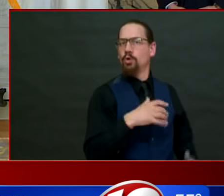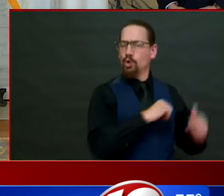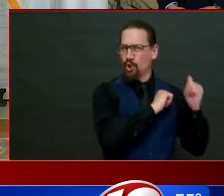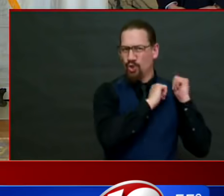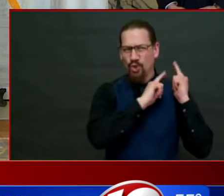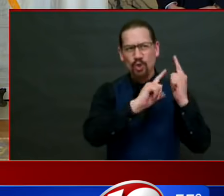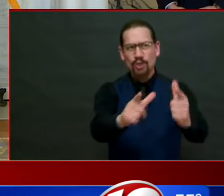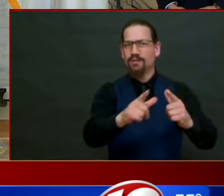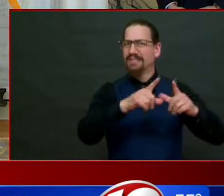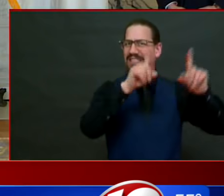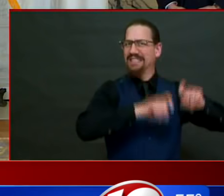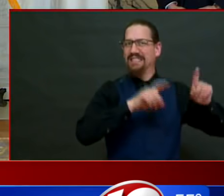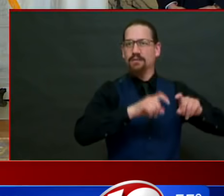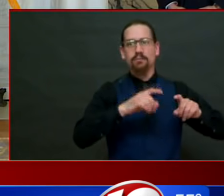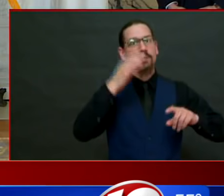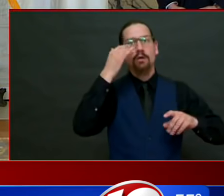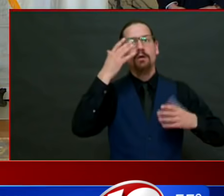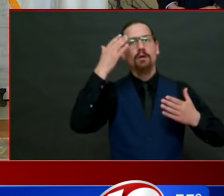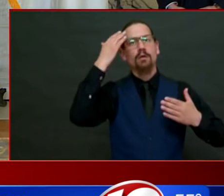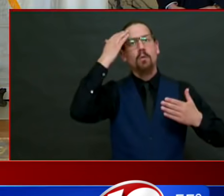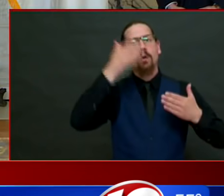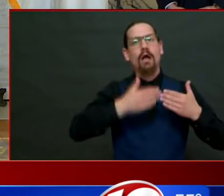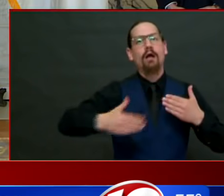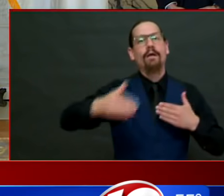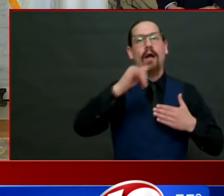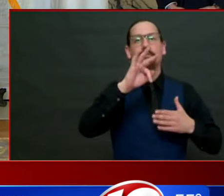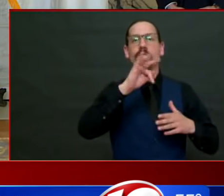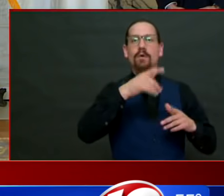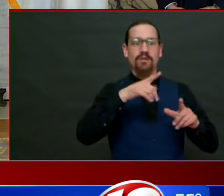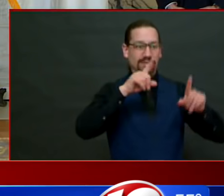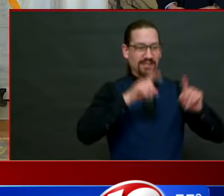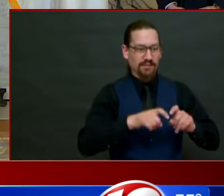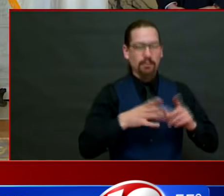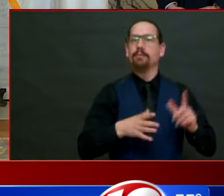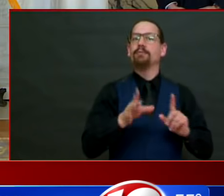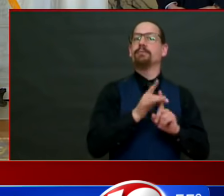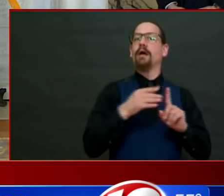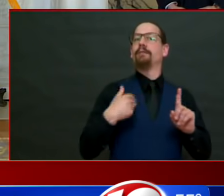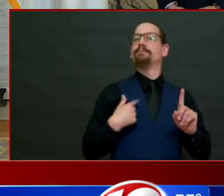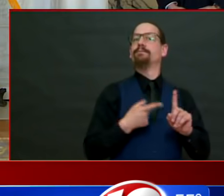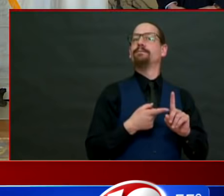ARE SICK OR NOT. TEST LOTS OF PEOPLE SO WE KNOW AHEAD OF TIME THERE MIGHT BE